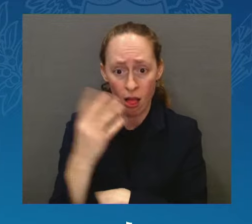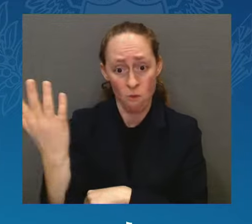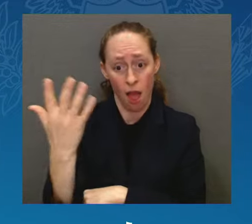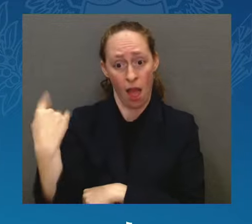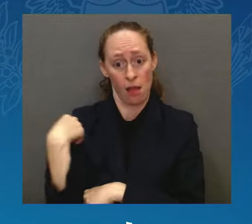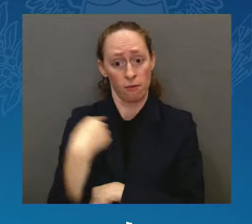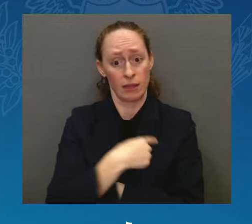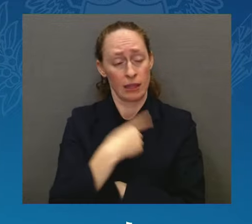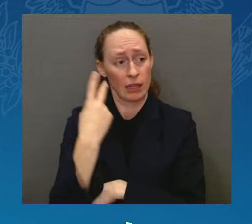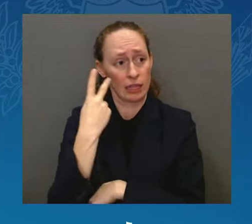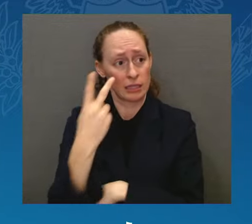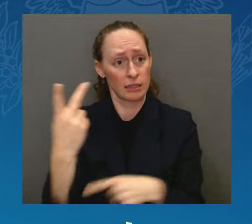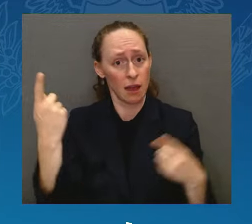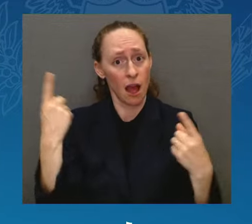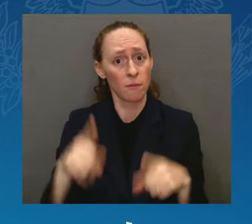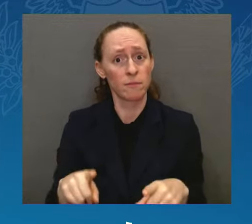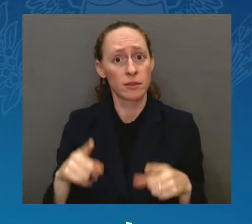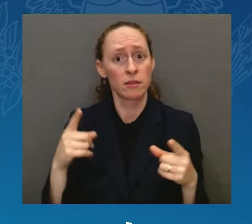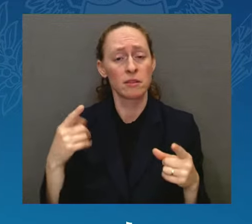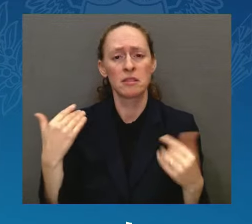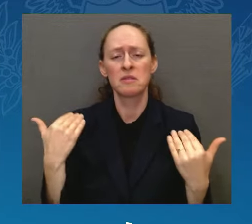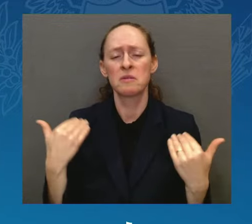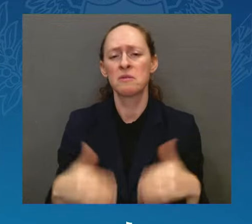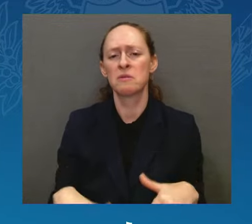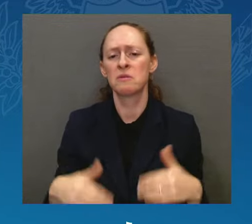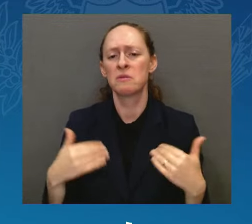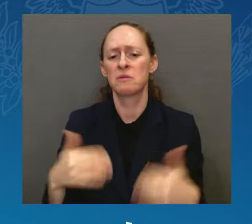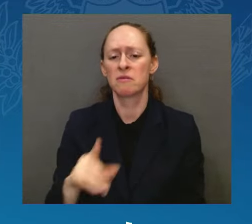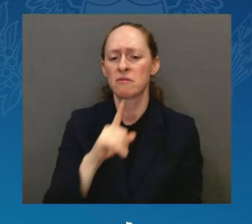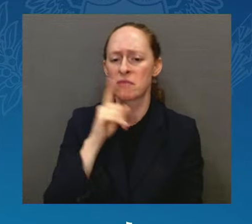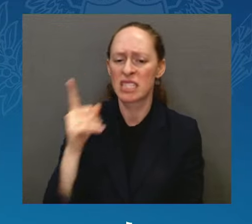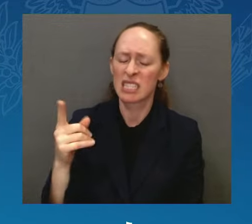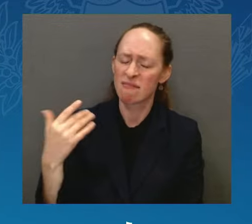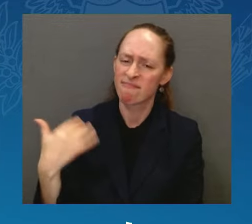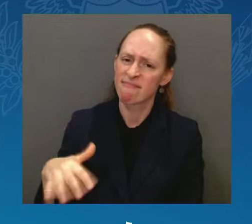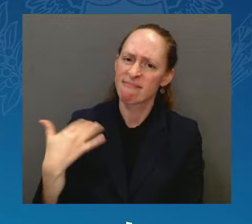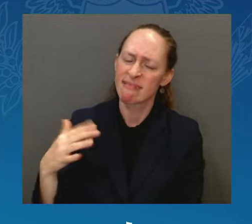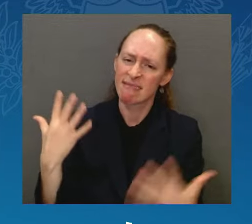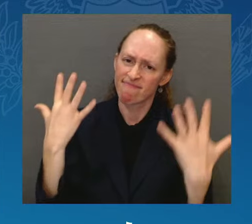It has also deeply affected so many in our country,